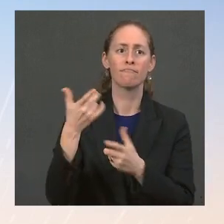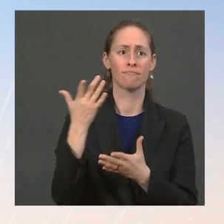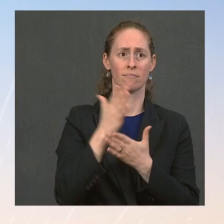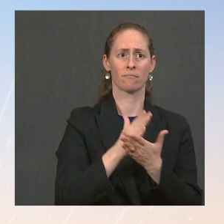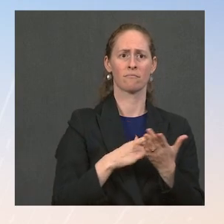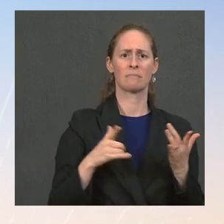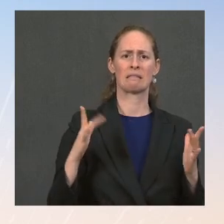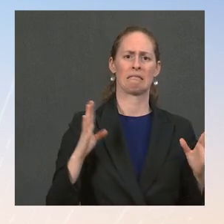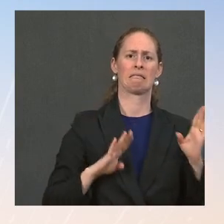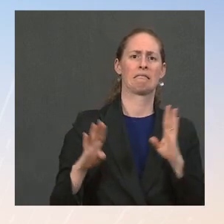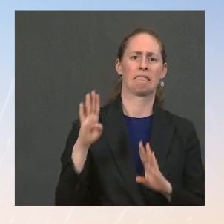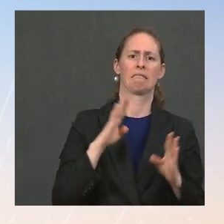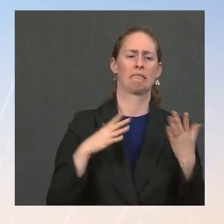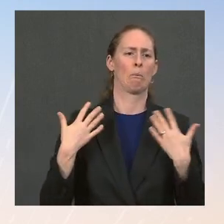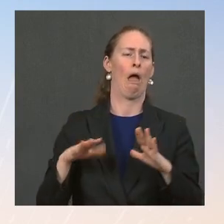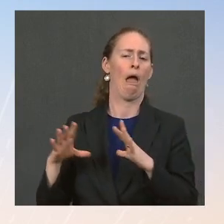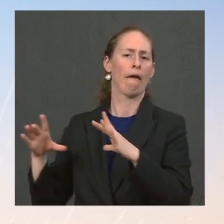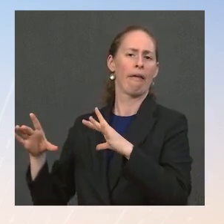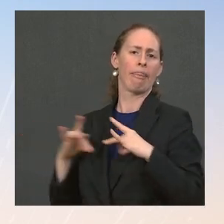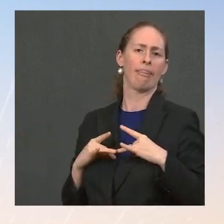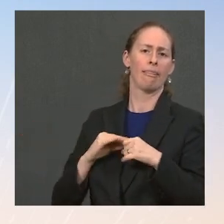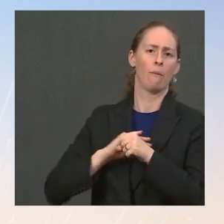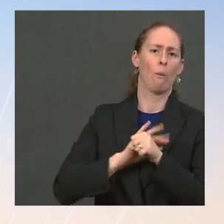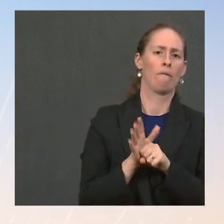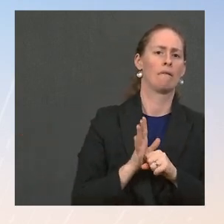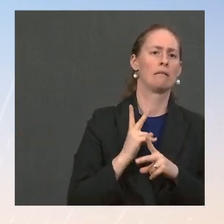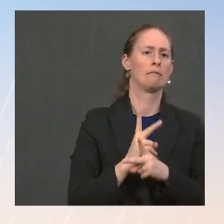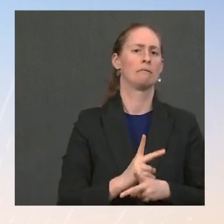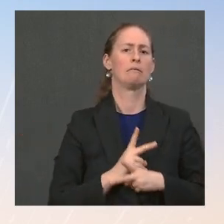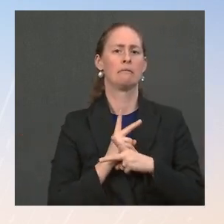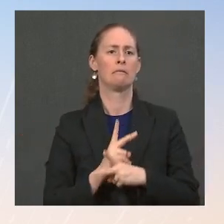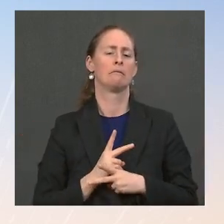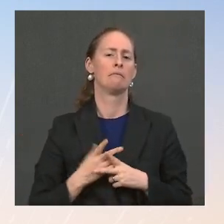and what it will be like in workplaces and ensuring their own safety.